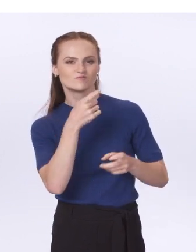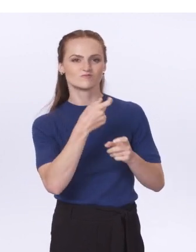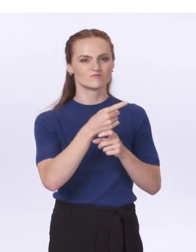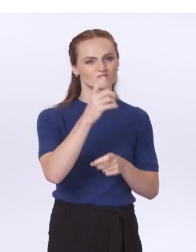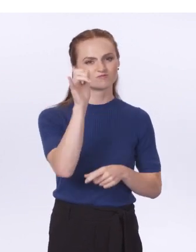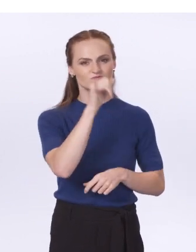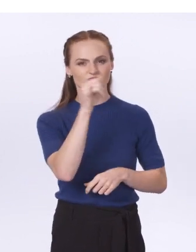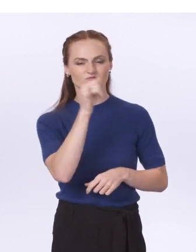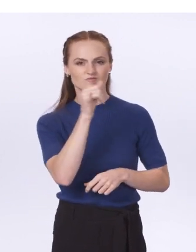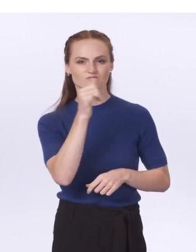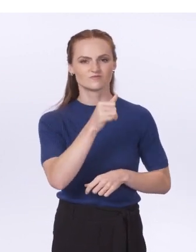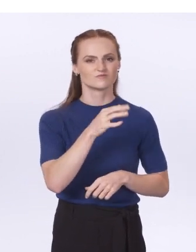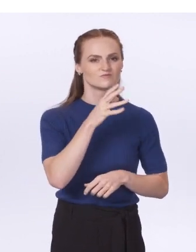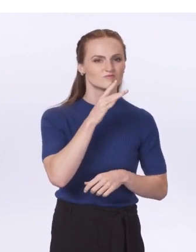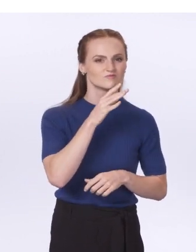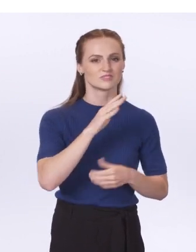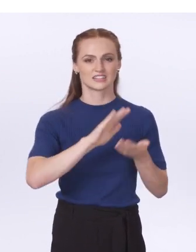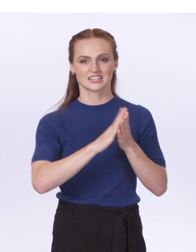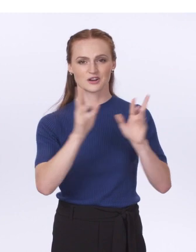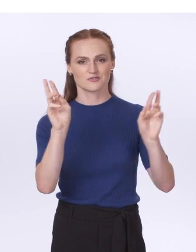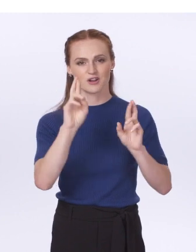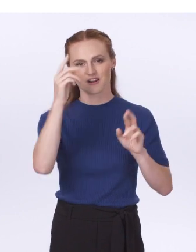Get ready for some fun new TTS.